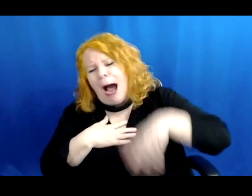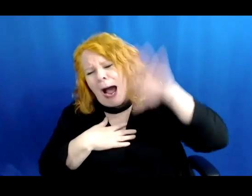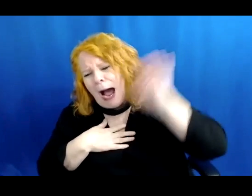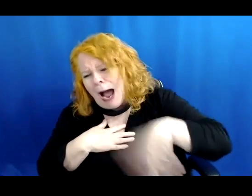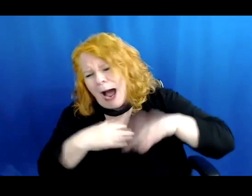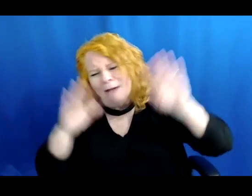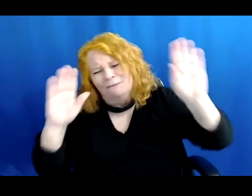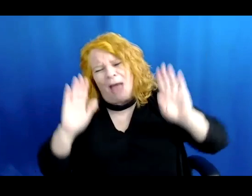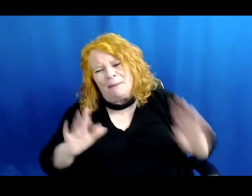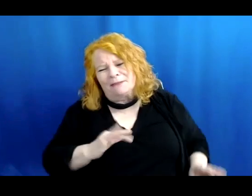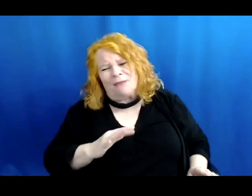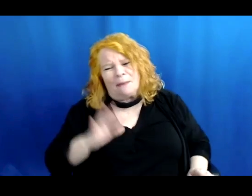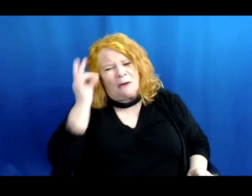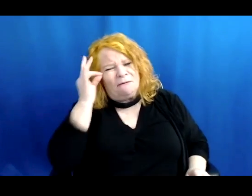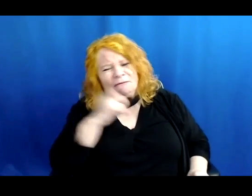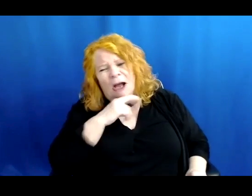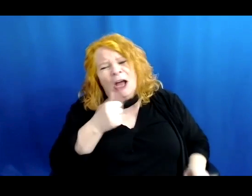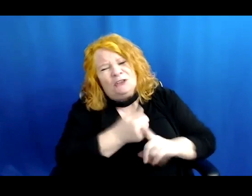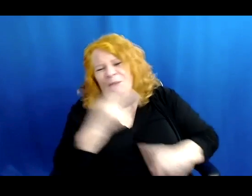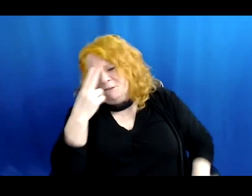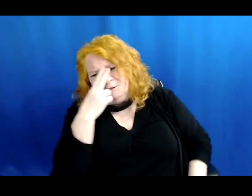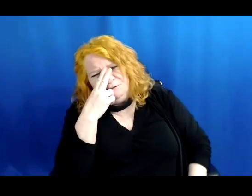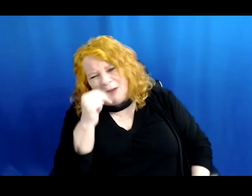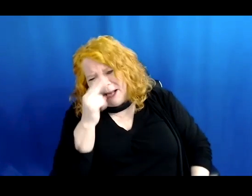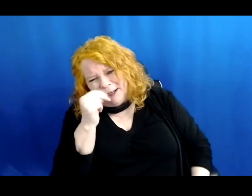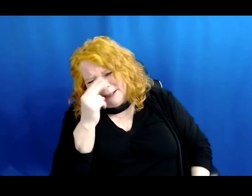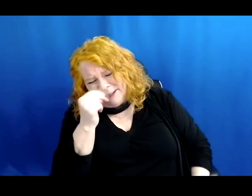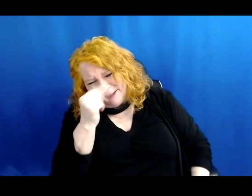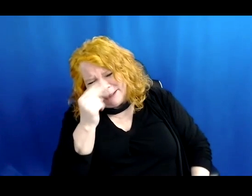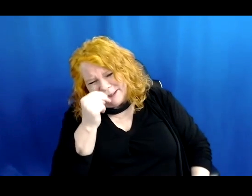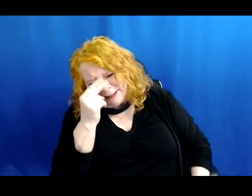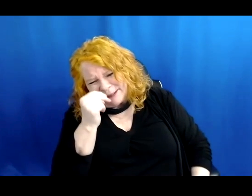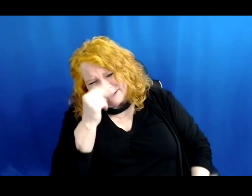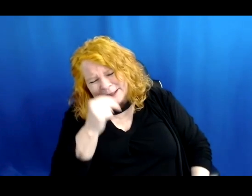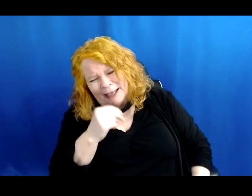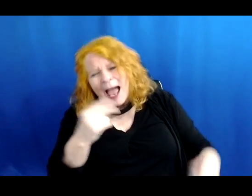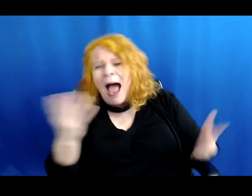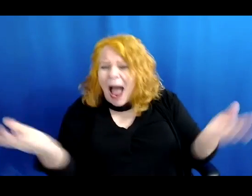Fabulously Fabulous Fabiano the Frog.” “I only wanted to collect my kite and now I am